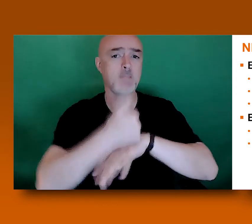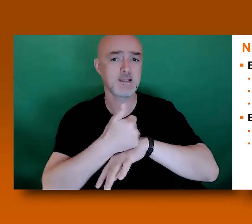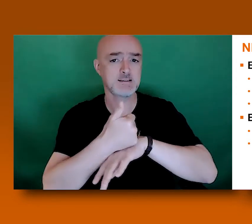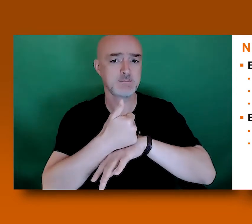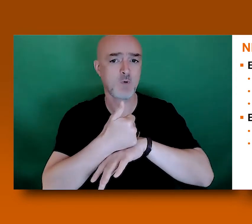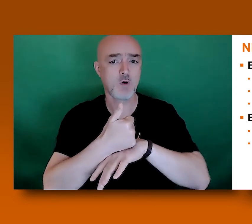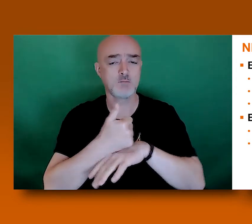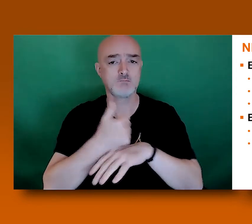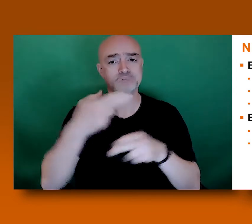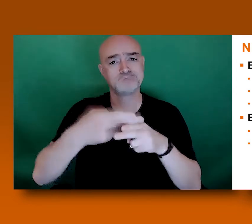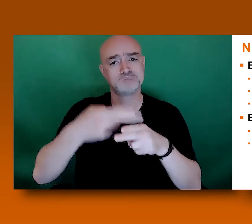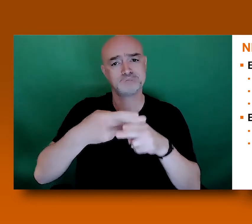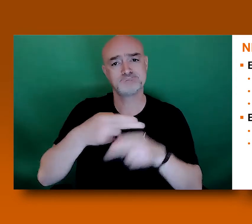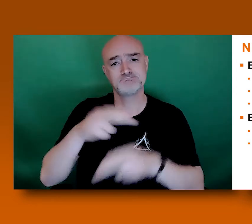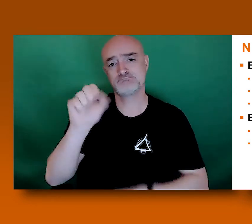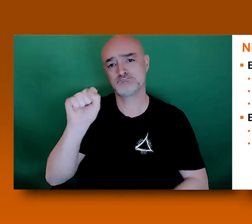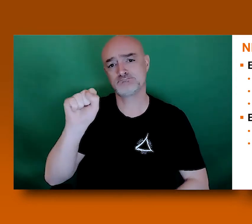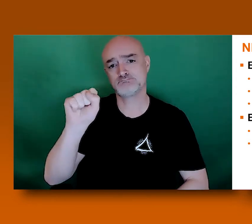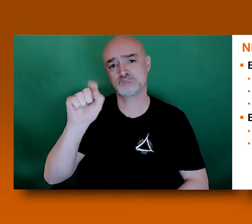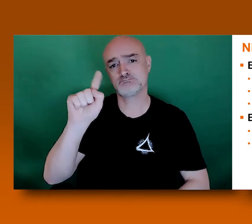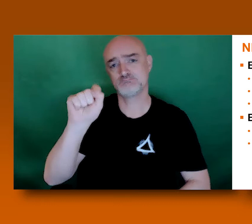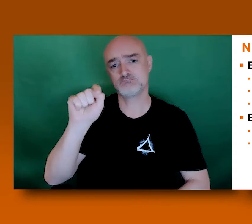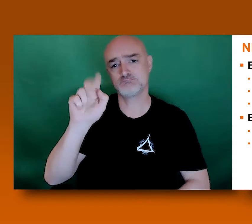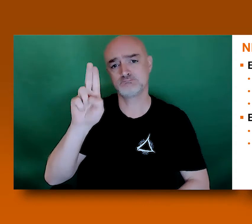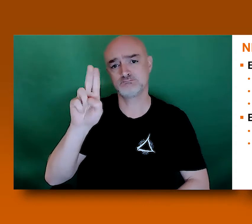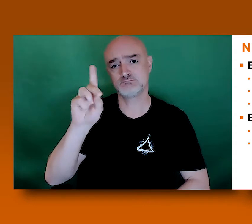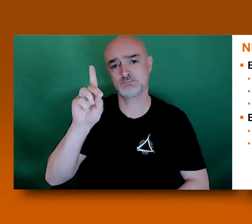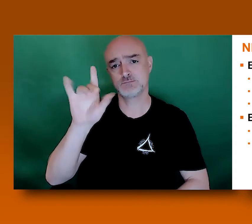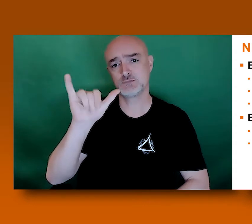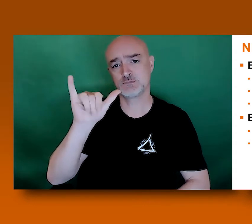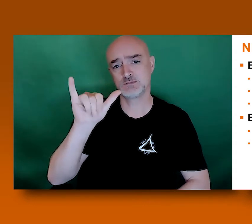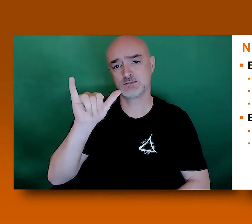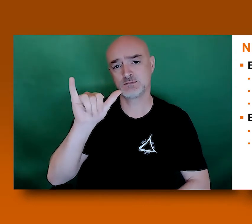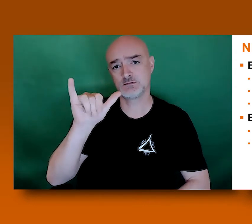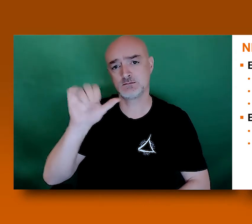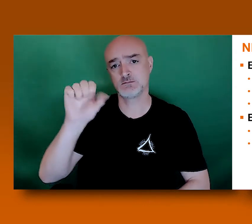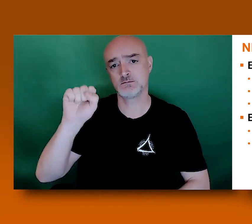So, NIH's reviews are based on what we call study sections.